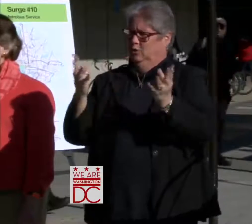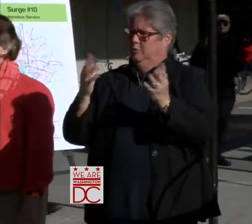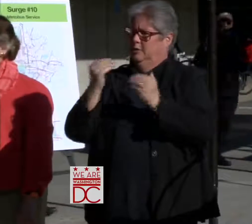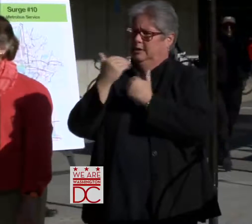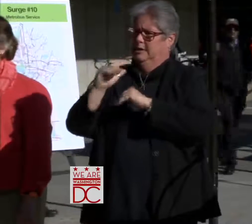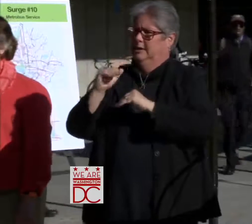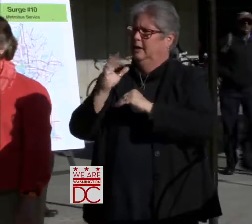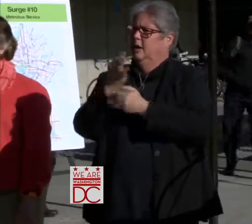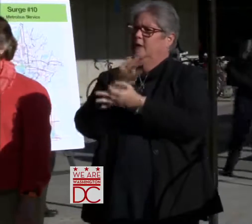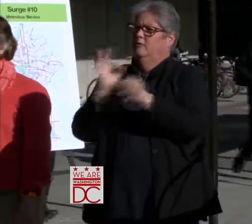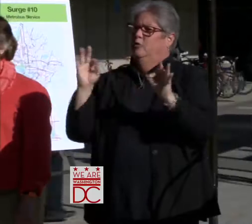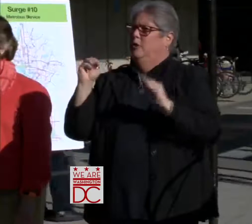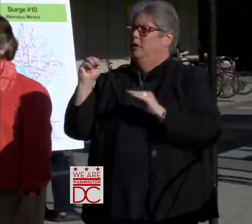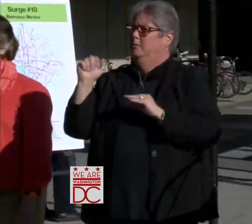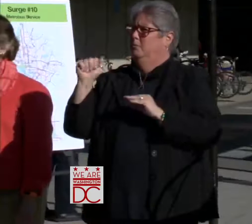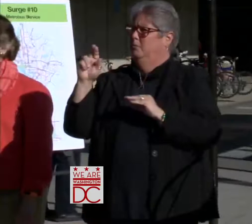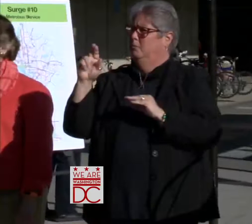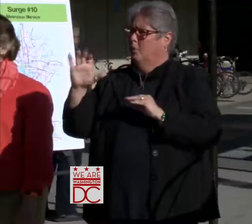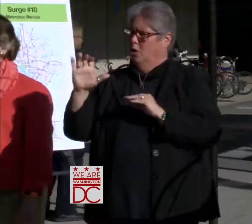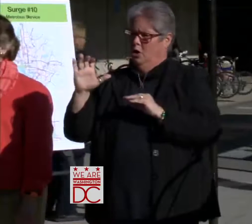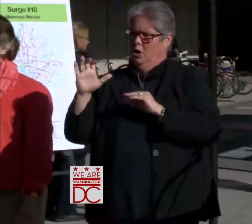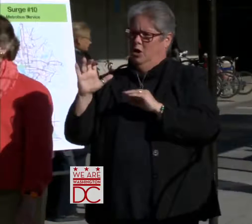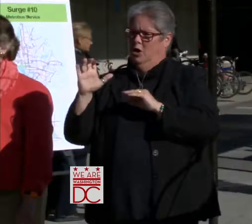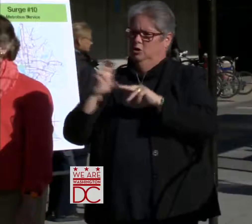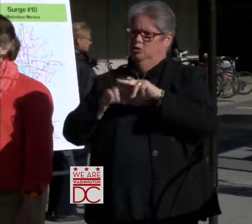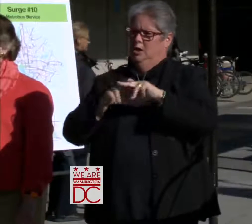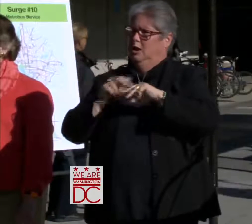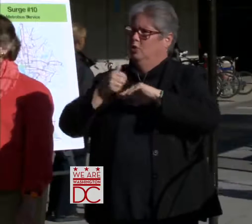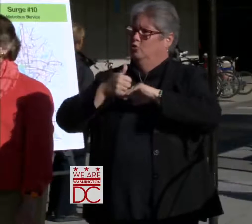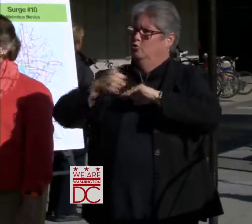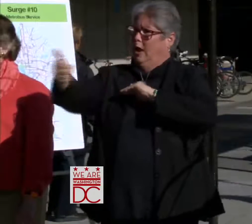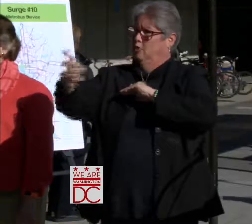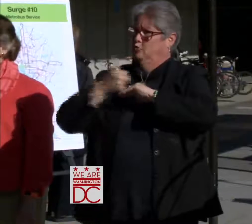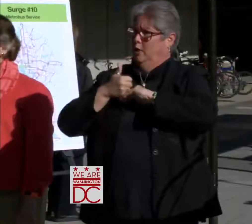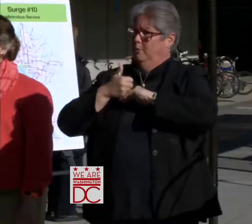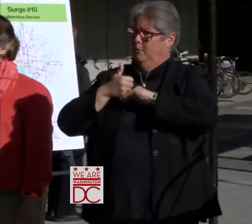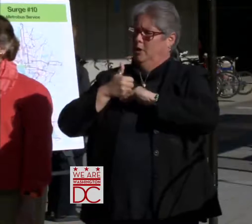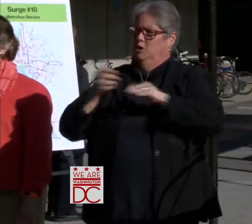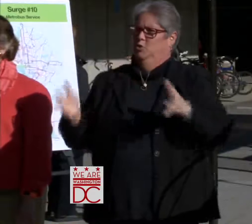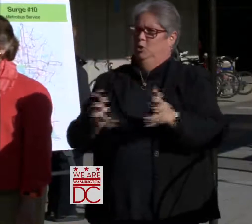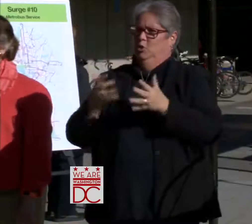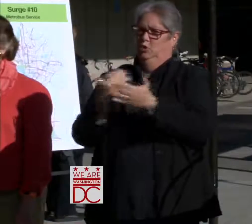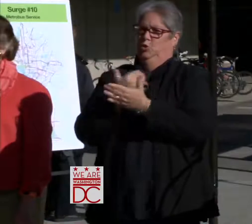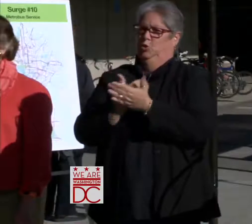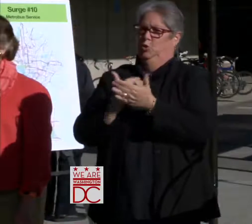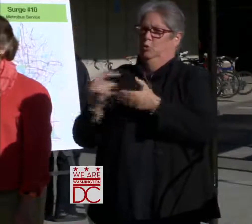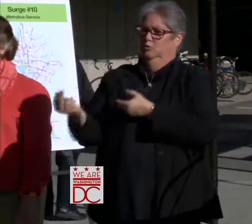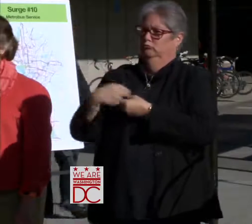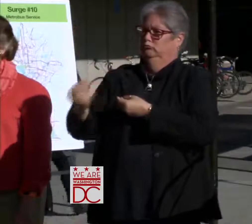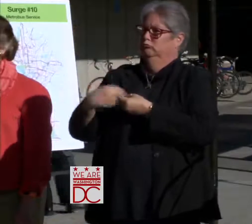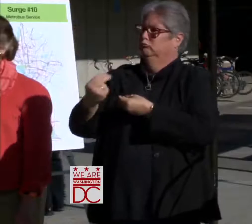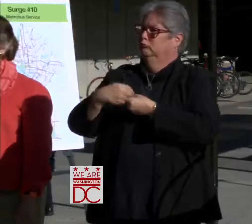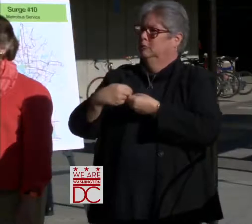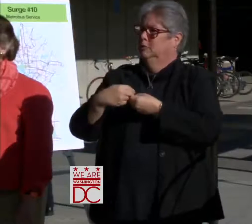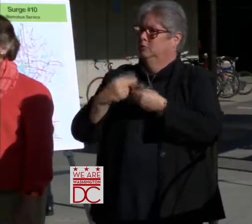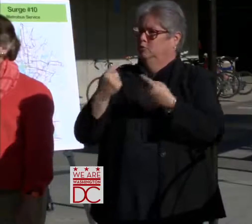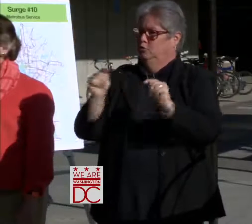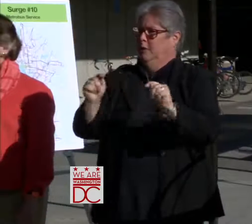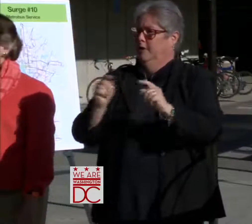FREE MARC TRAIN ROUNDTRIP TICKETS TO ENCOURAGE NEW RIDERS TO TRY THIS ALTERNATIVE.